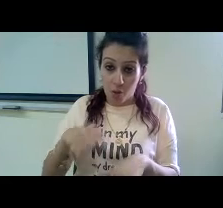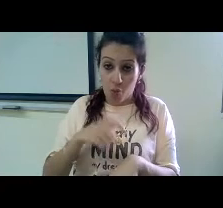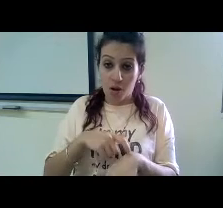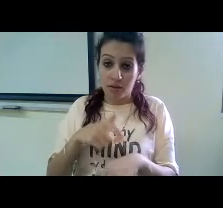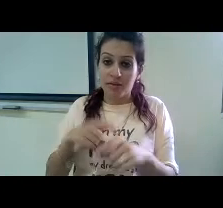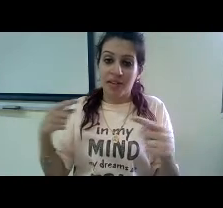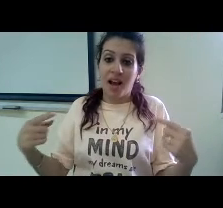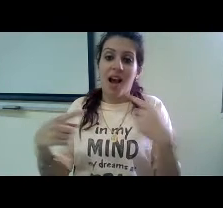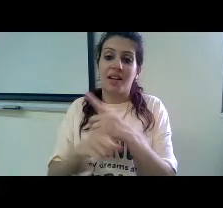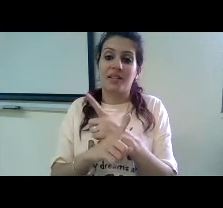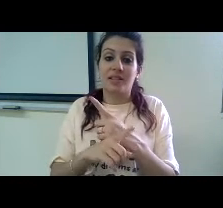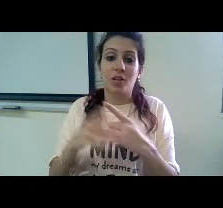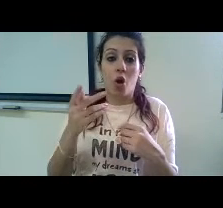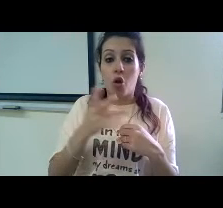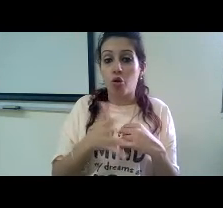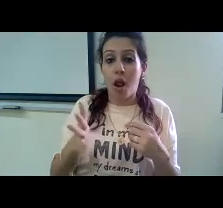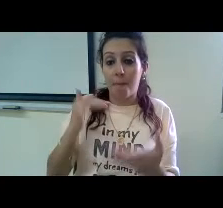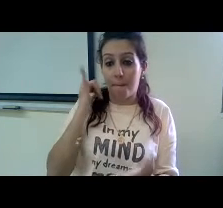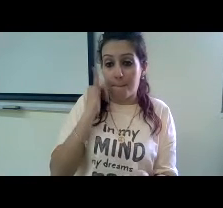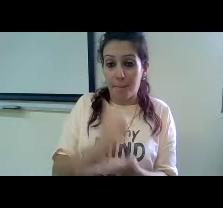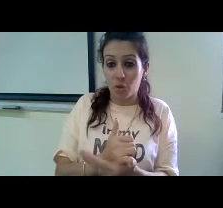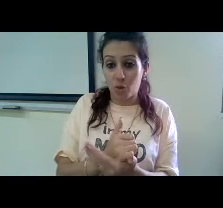So in this case, the collaboration model